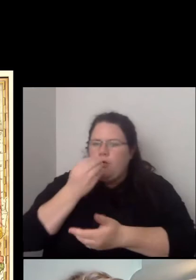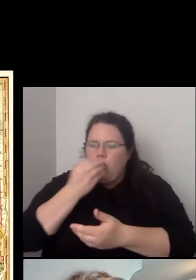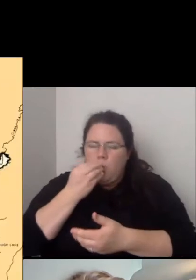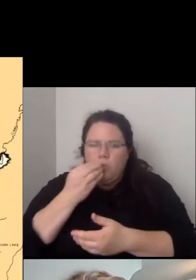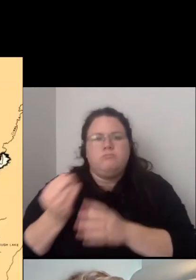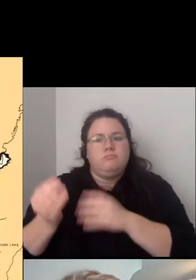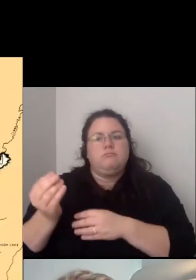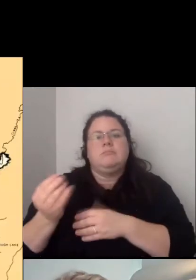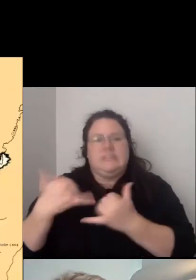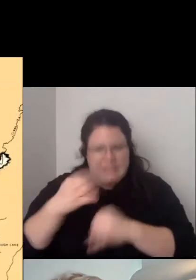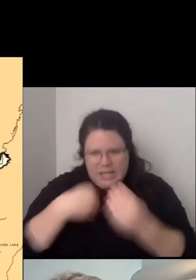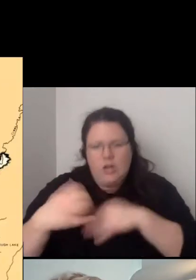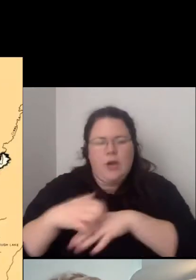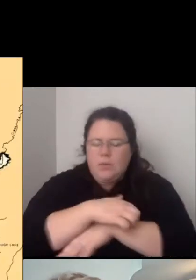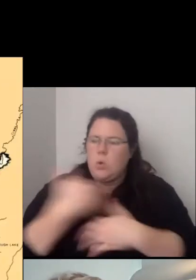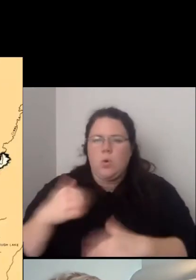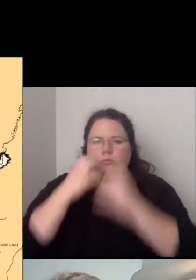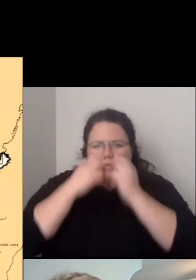Really long history. This is a kind of a fun site --